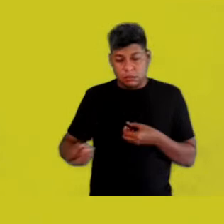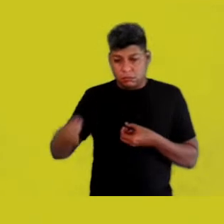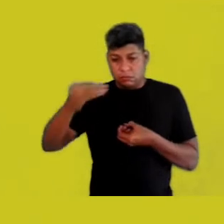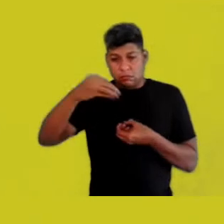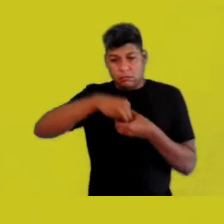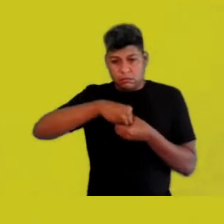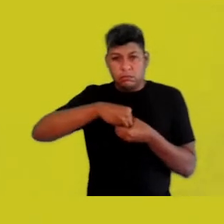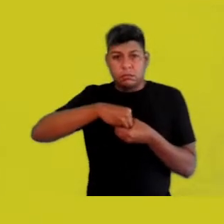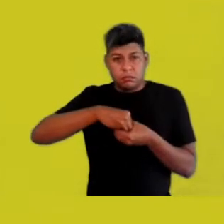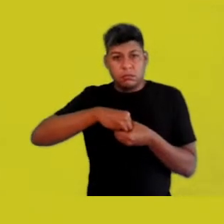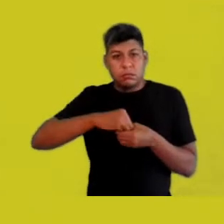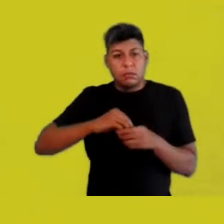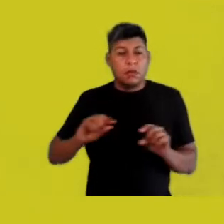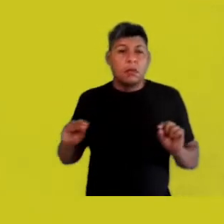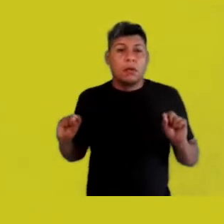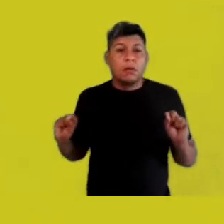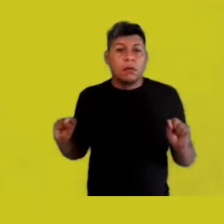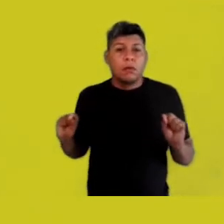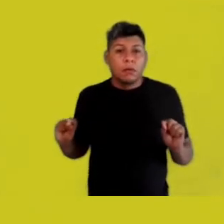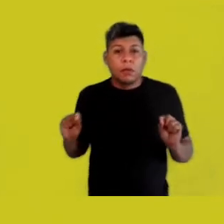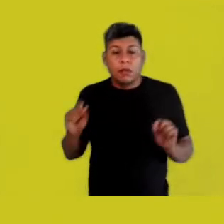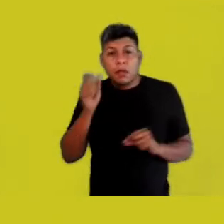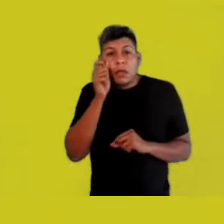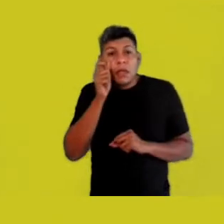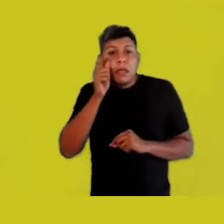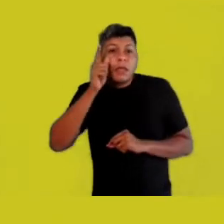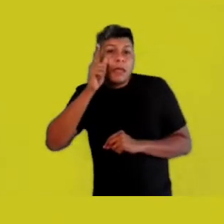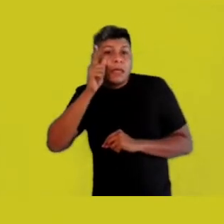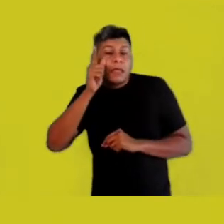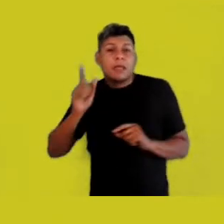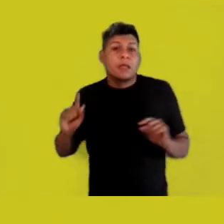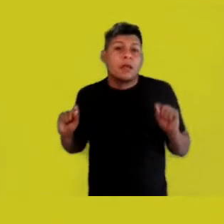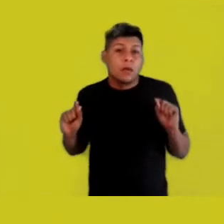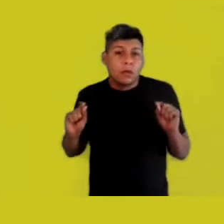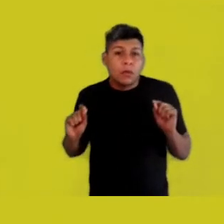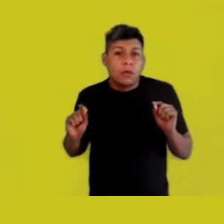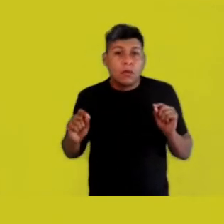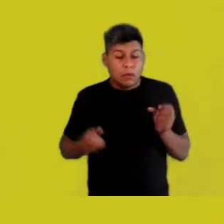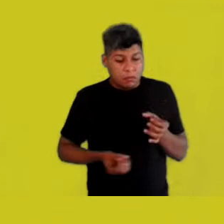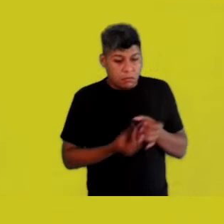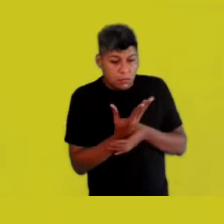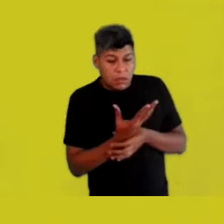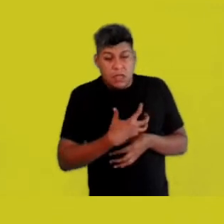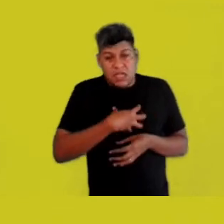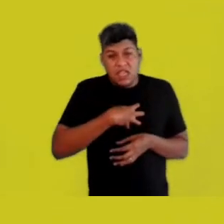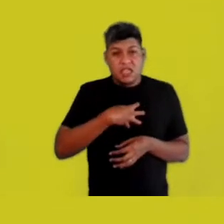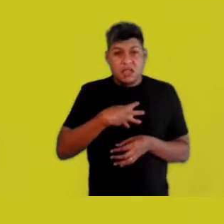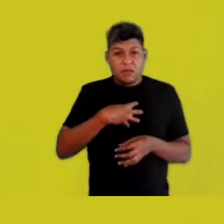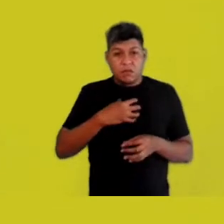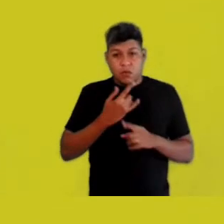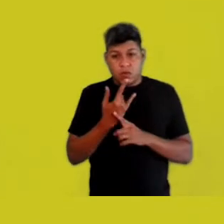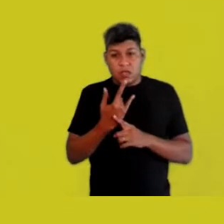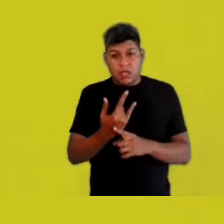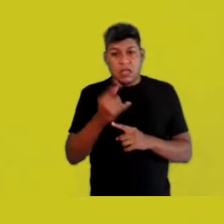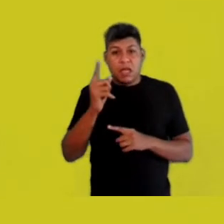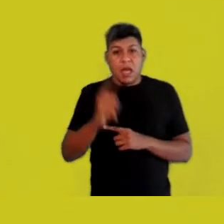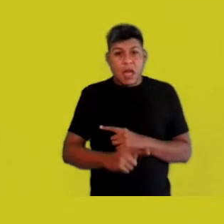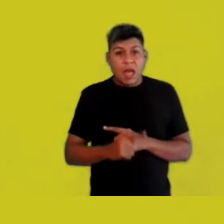So, the idea of this production of a rhythm of enchantment is the idea of extracting from chaos